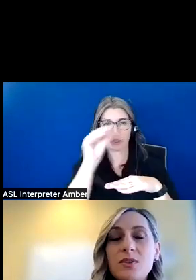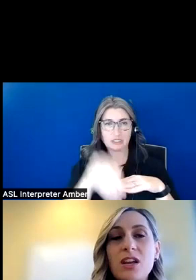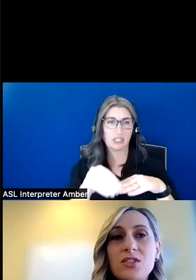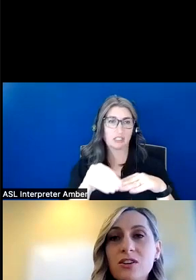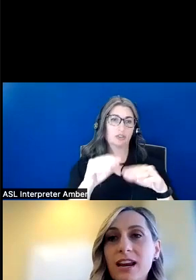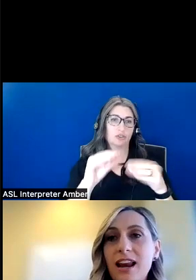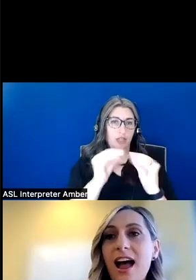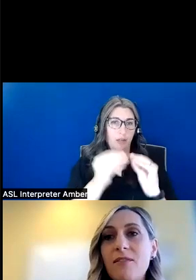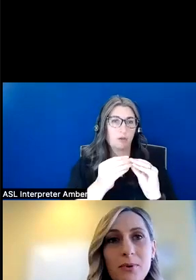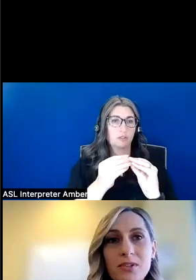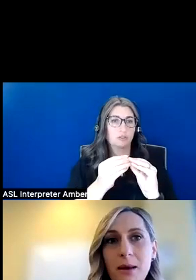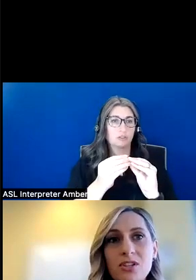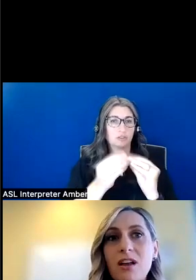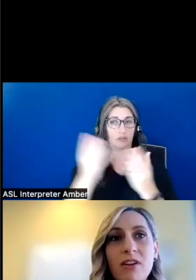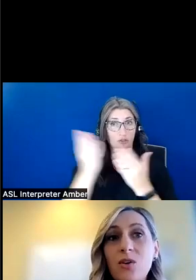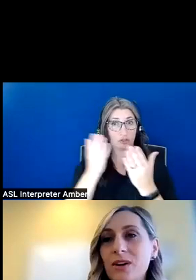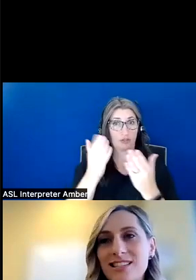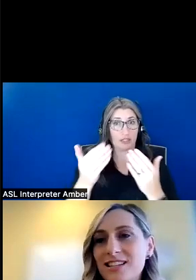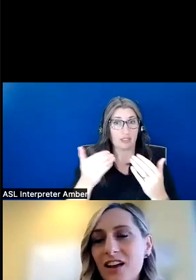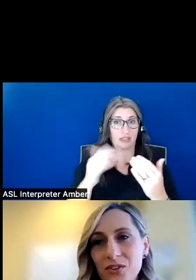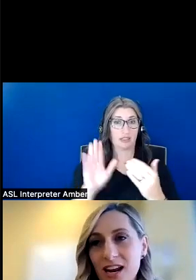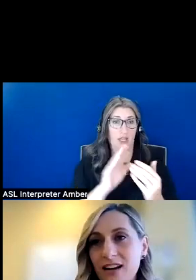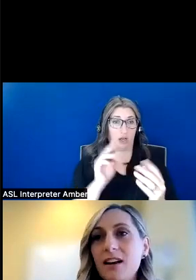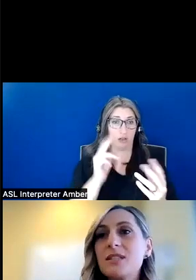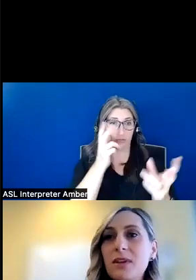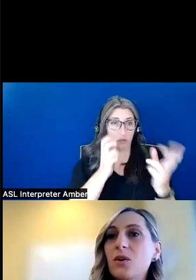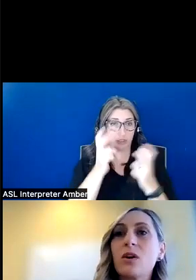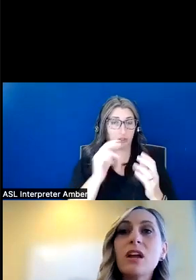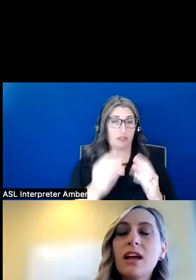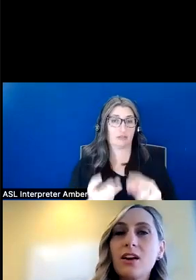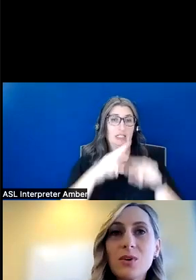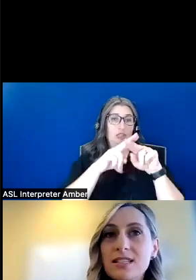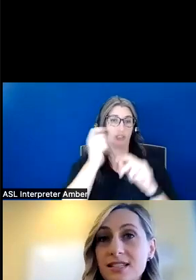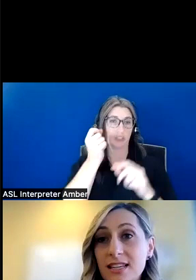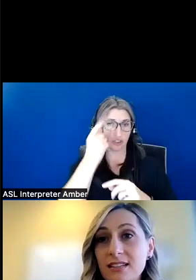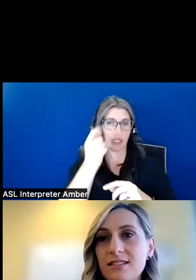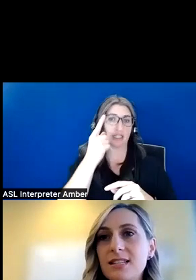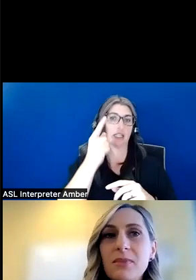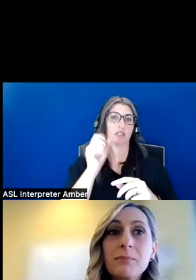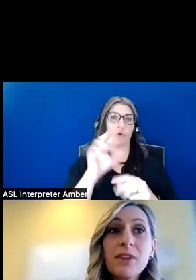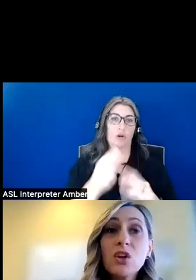those that you're serving have a perception of increased understanding of something, or increased skills in something.